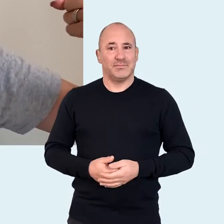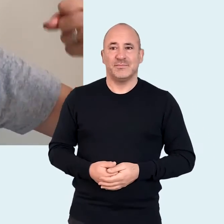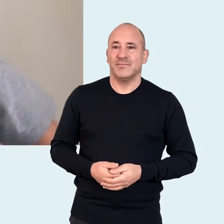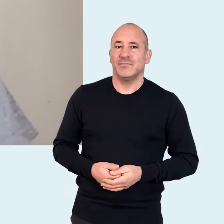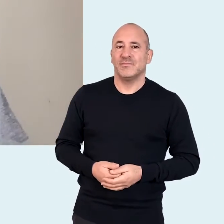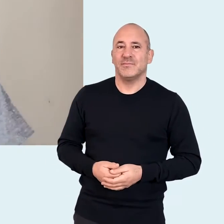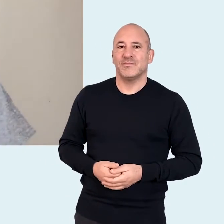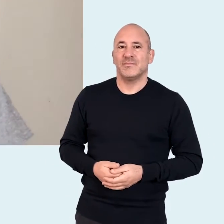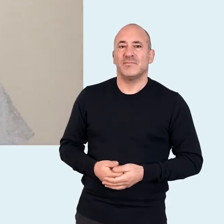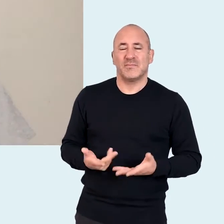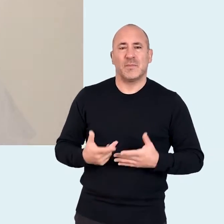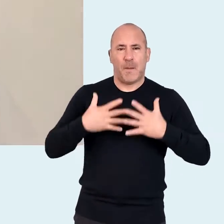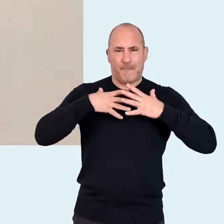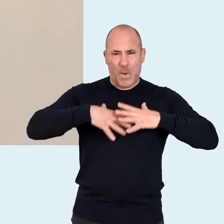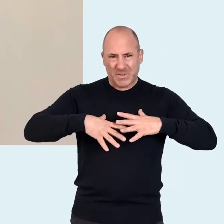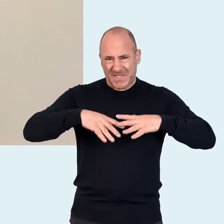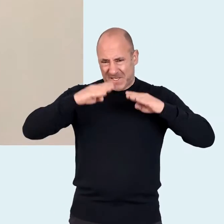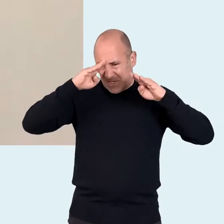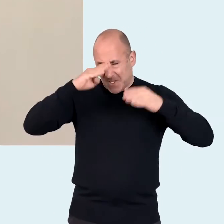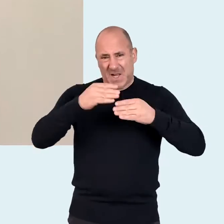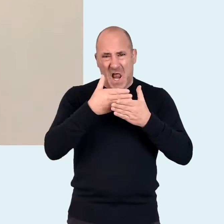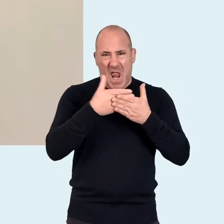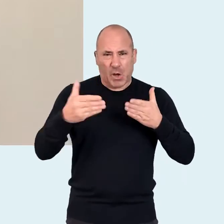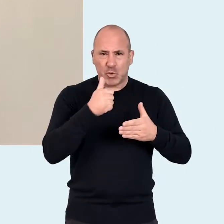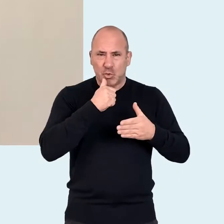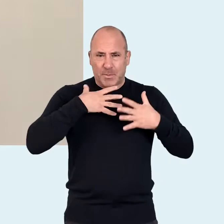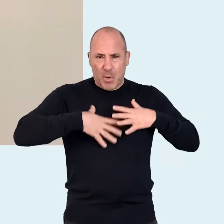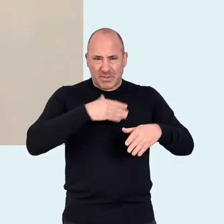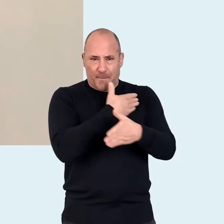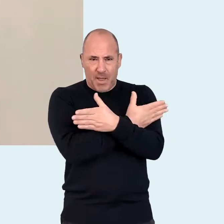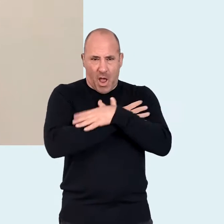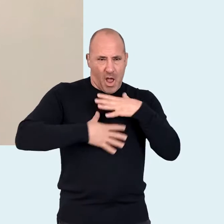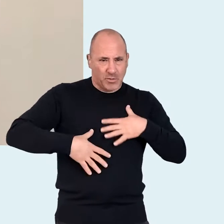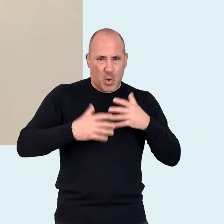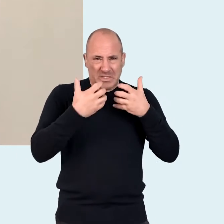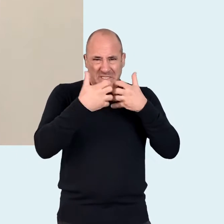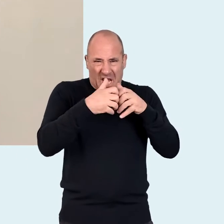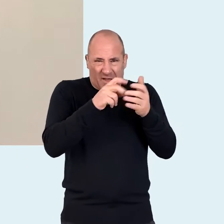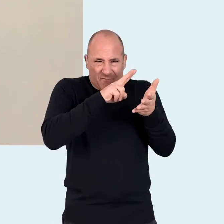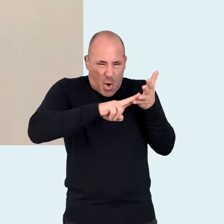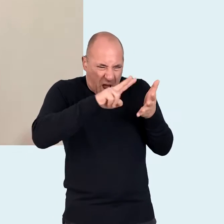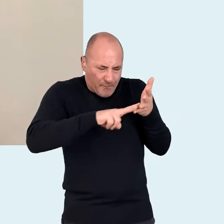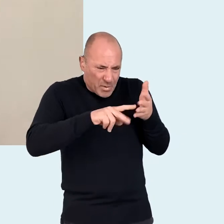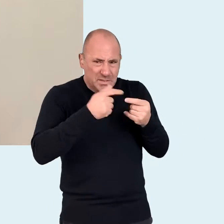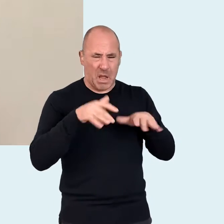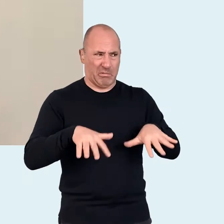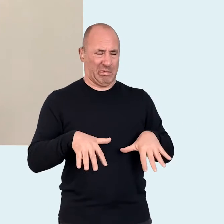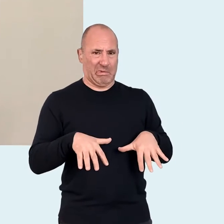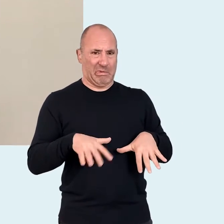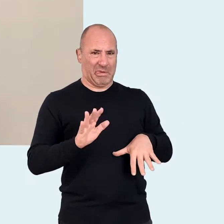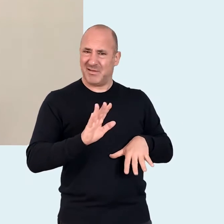By not using body part specific language or technical dance vocabulary that might alienate